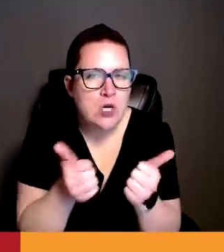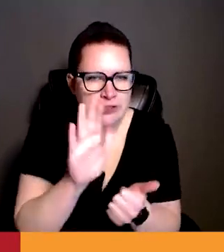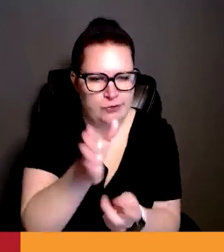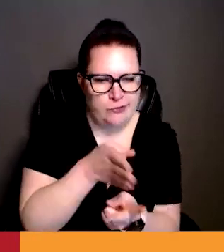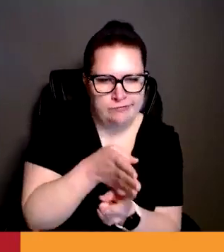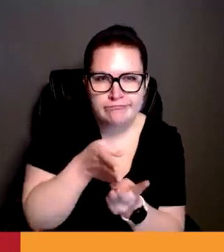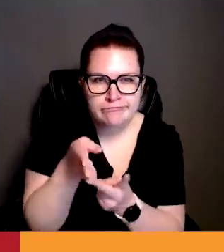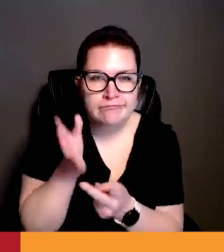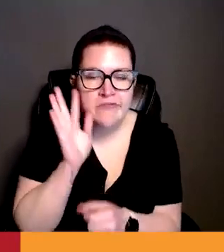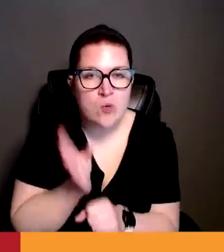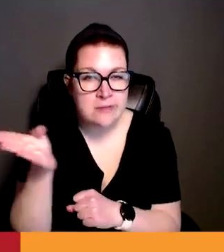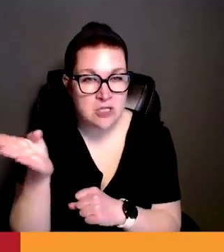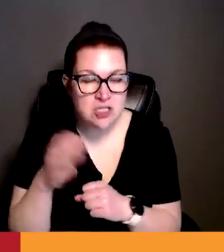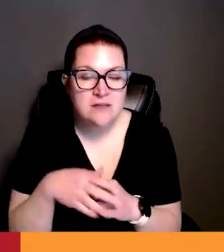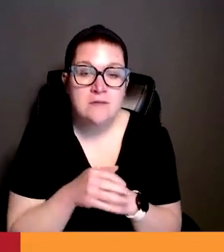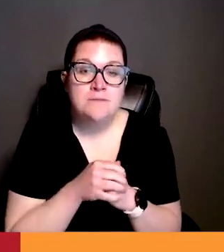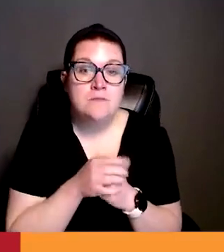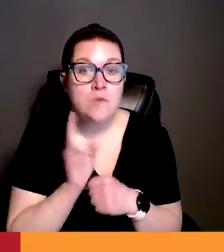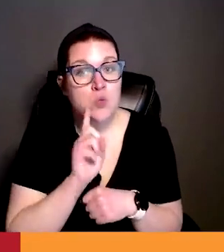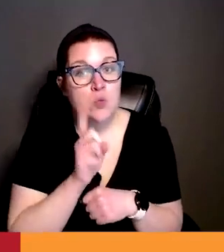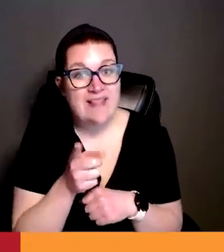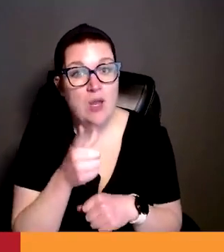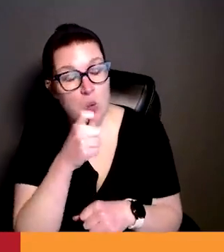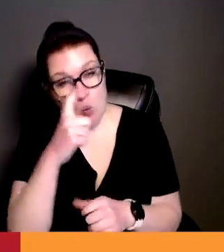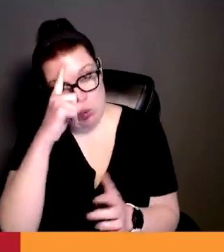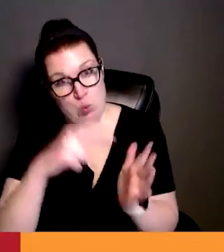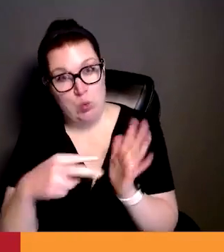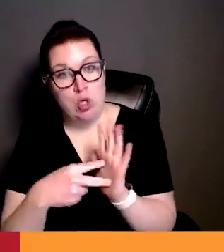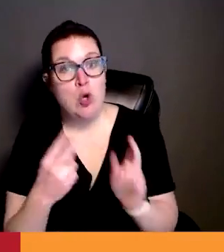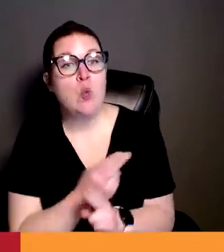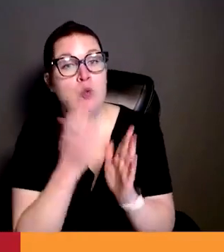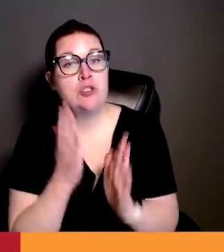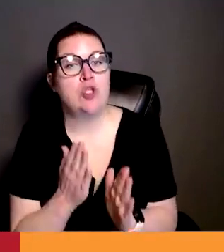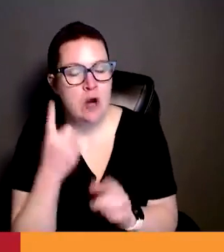And again, who is really the intended user of the AI tool.